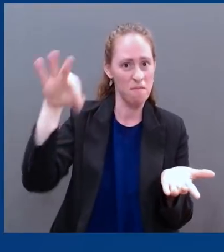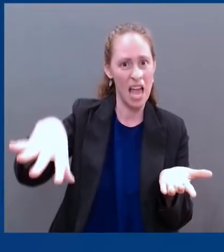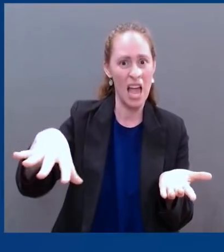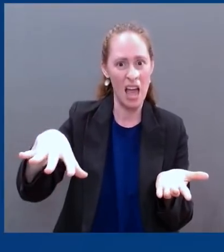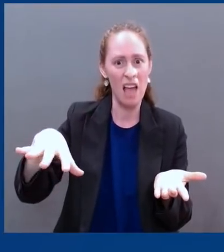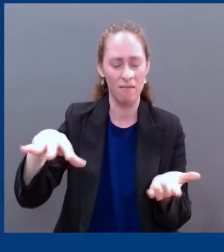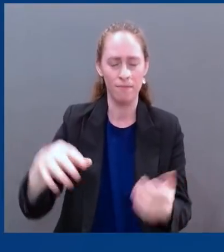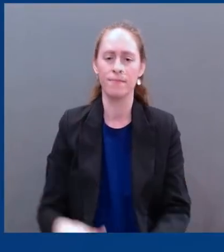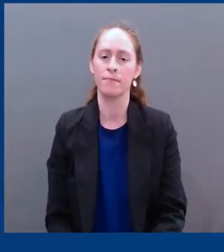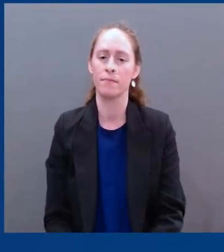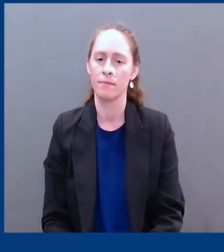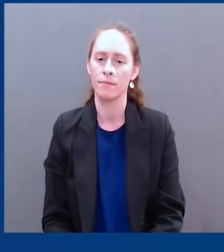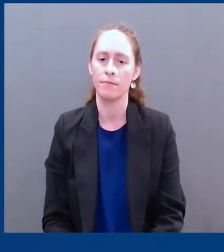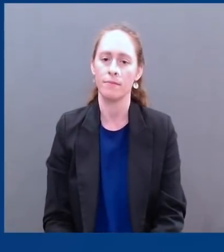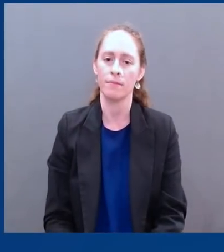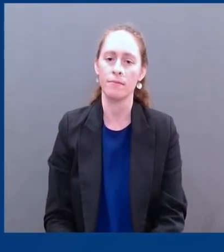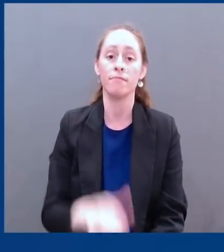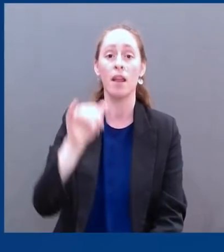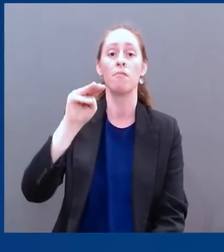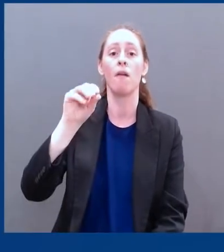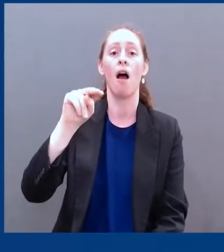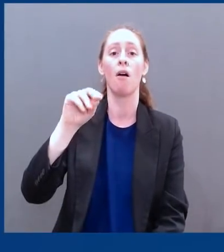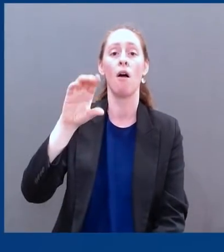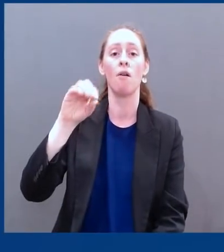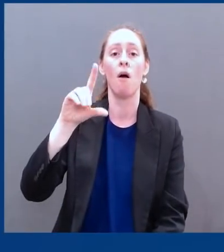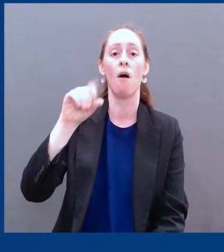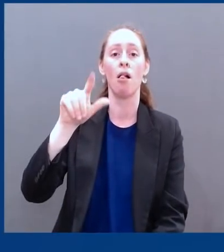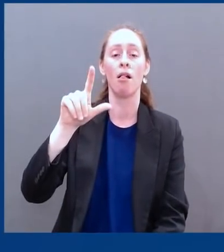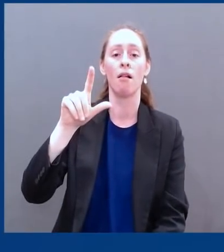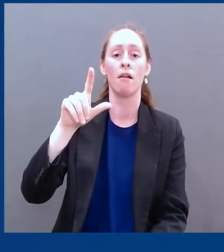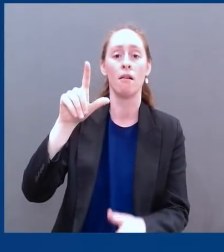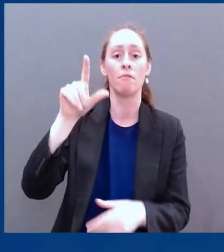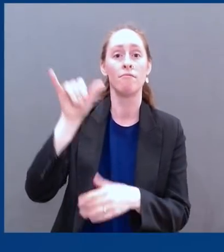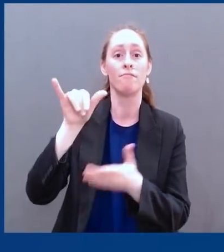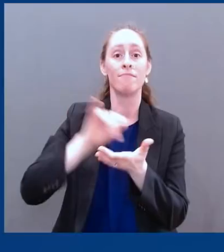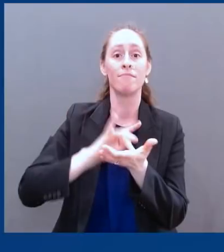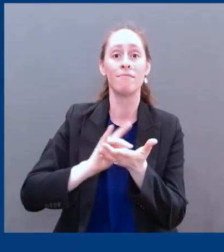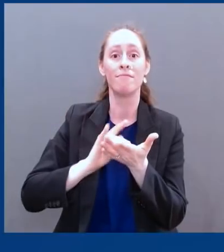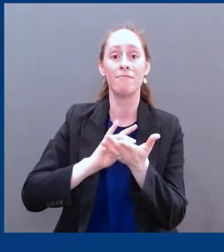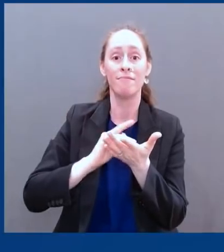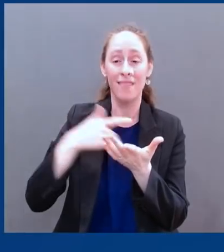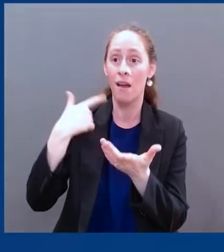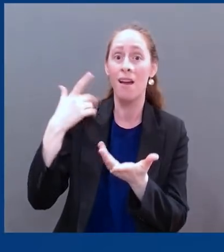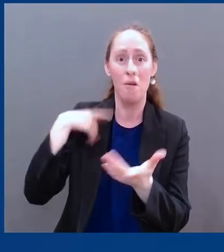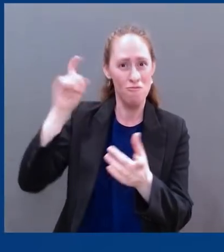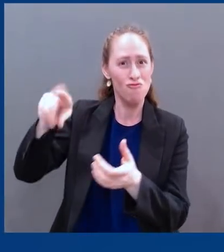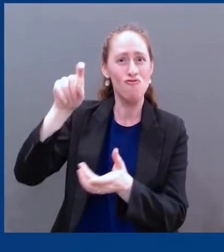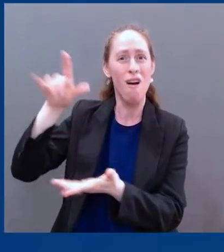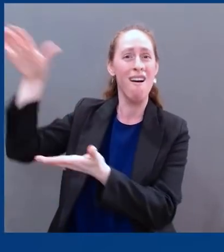for additional supplies of these treatments which had been planned for this week. Our current supply of these therapeutics